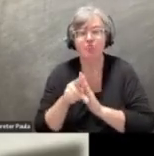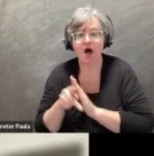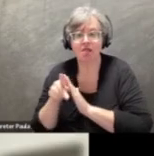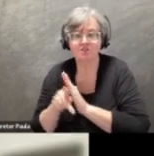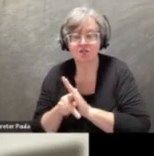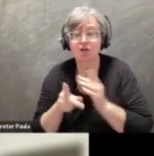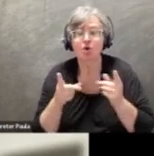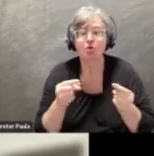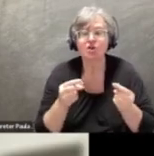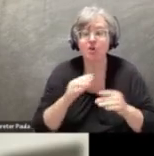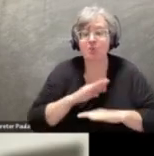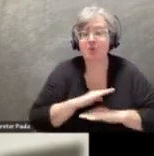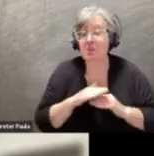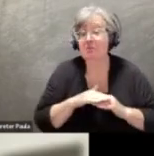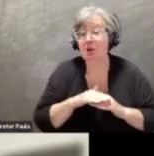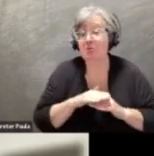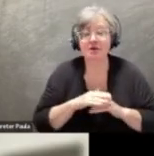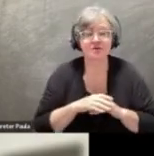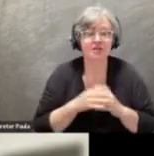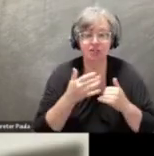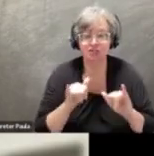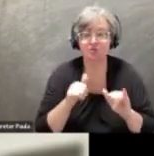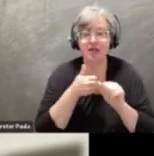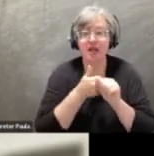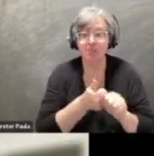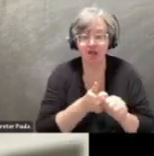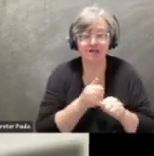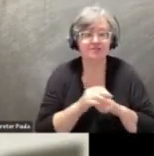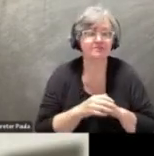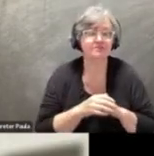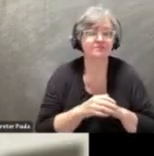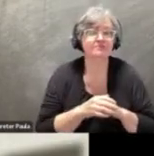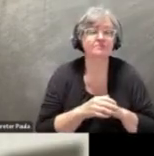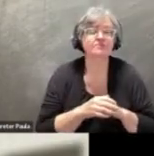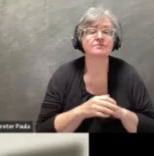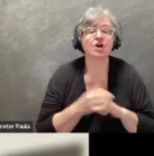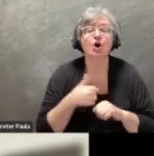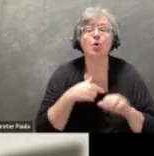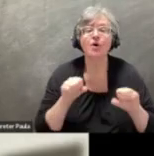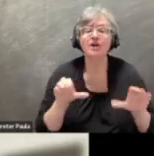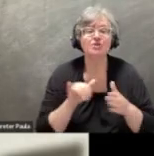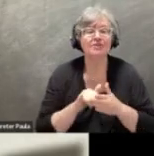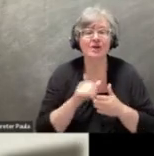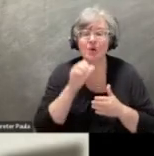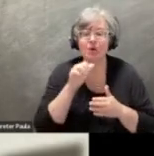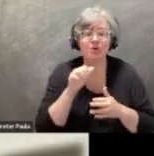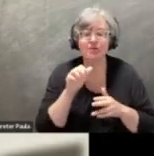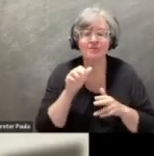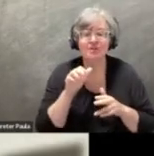just meet the minimum and still be in compliance? And we can do that without investing in the underlying values this whole